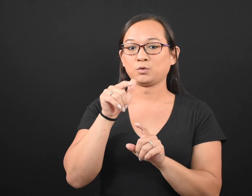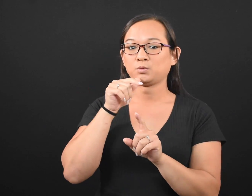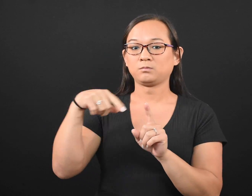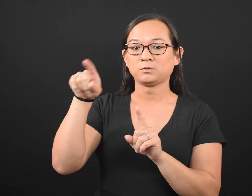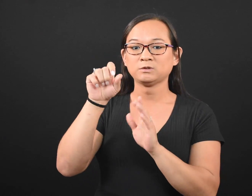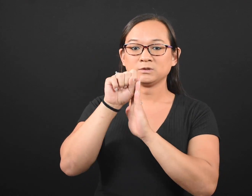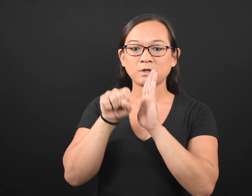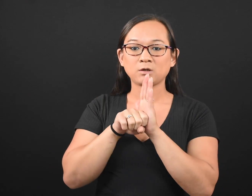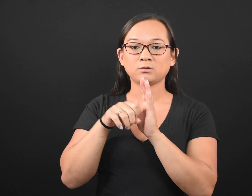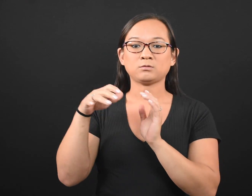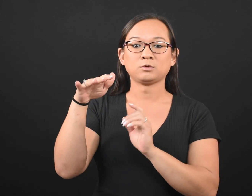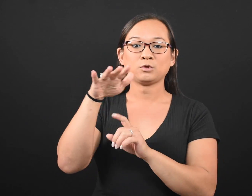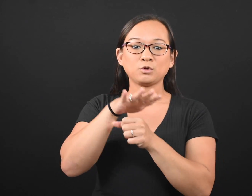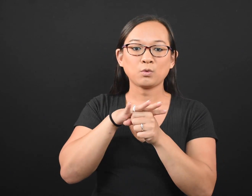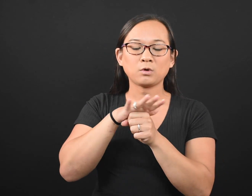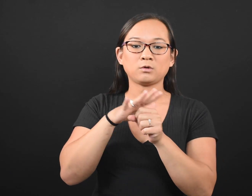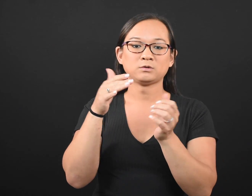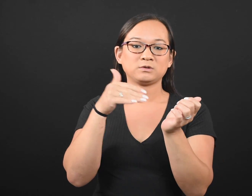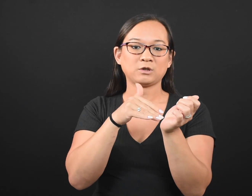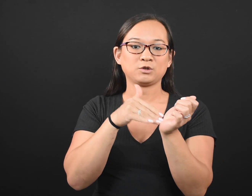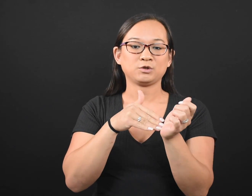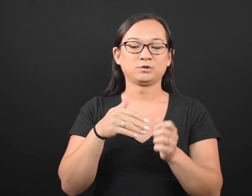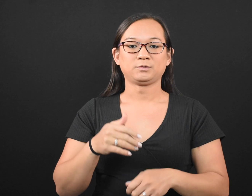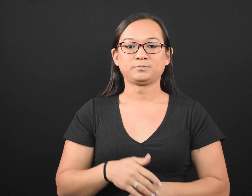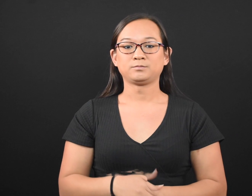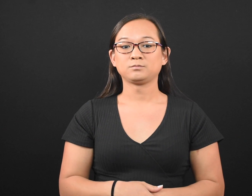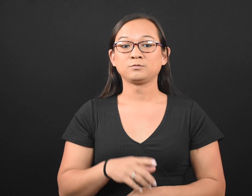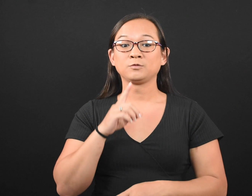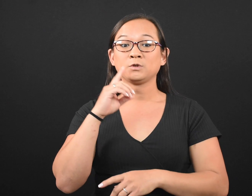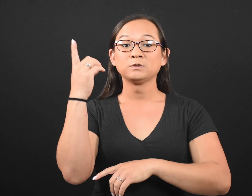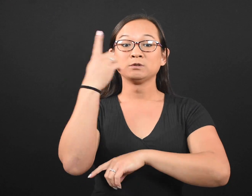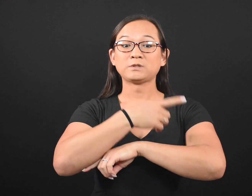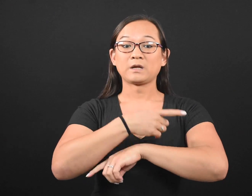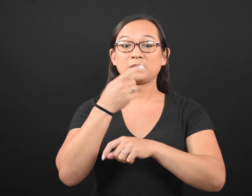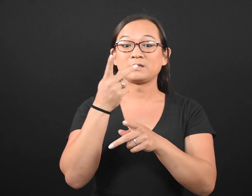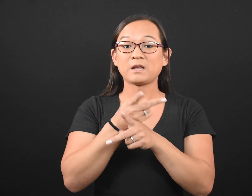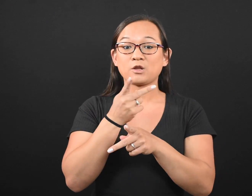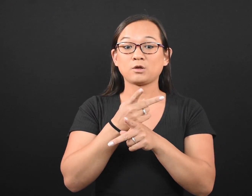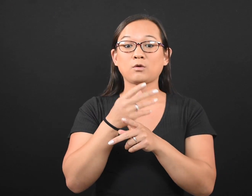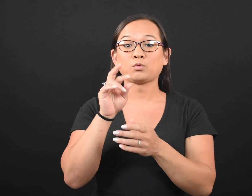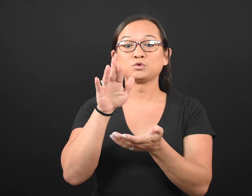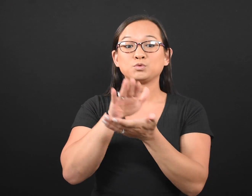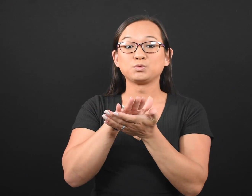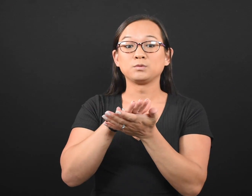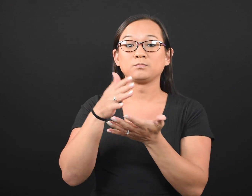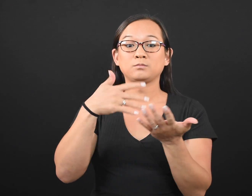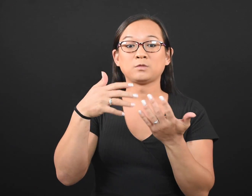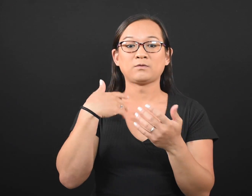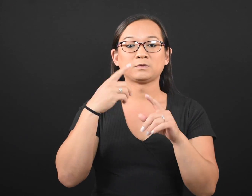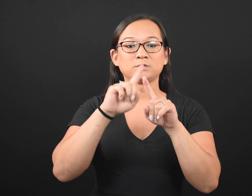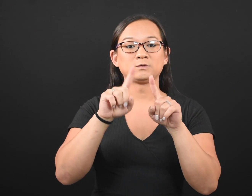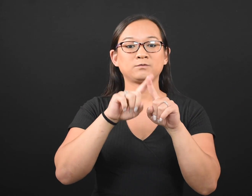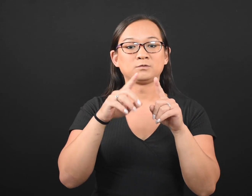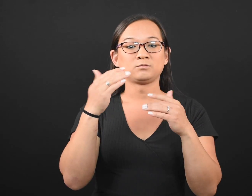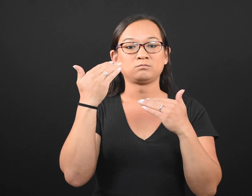● , or territorial health department or healthcare provider. Daycare and school settings that use multiple prevention strategies,